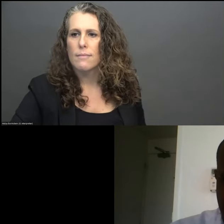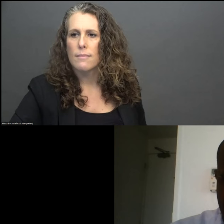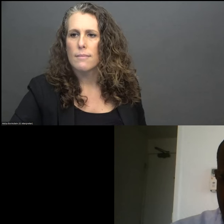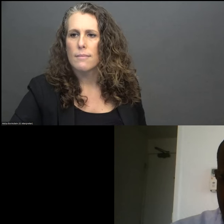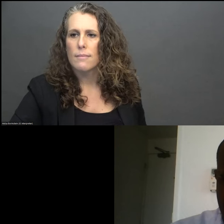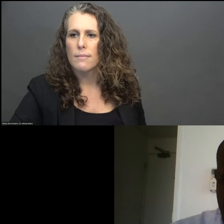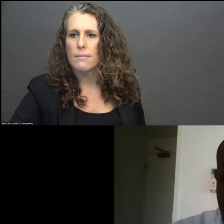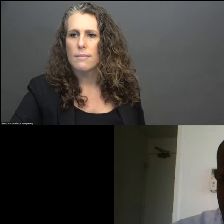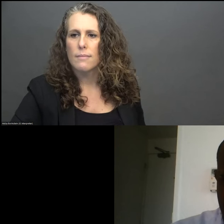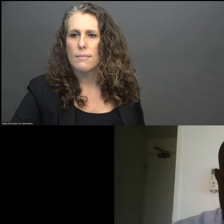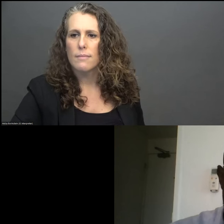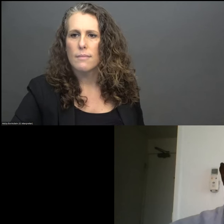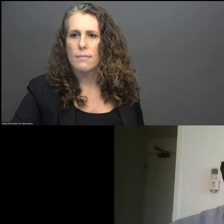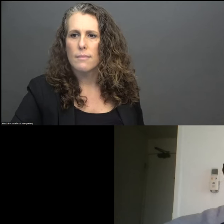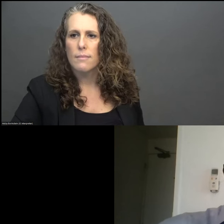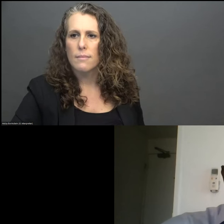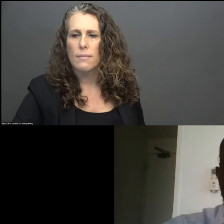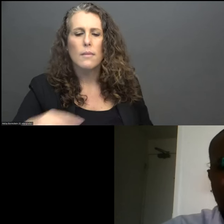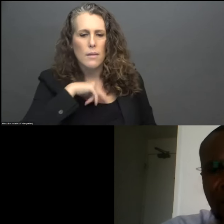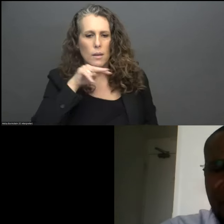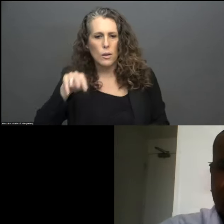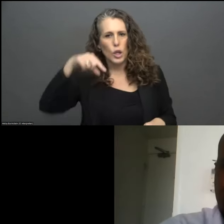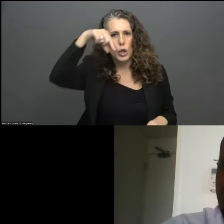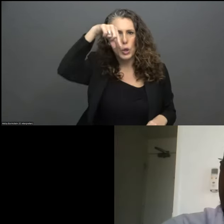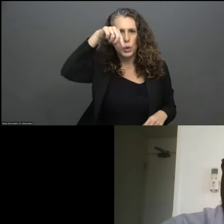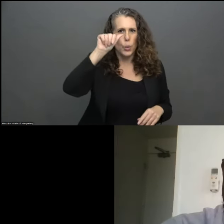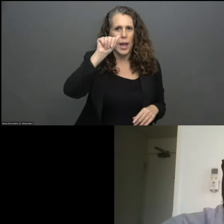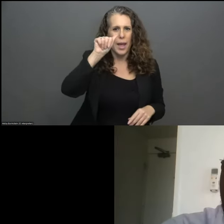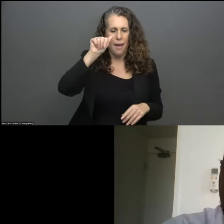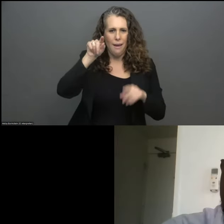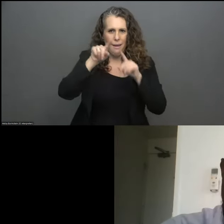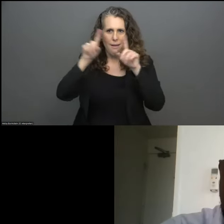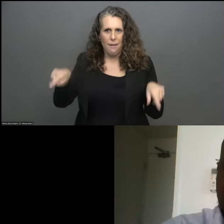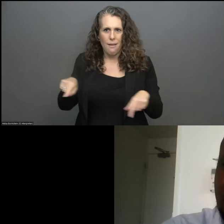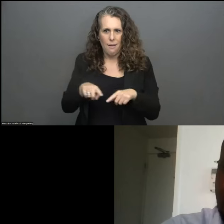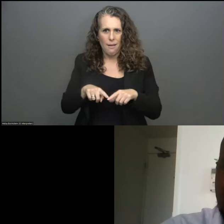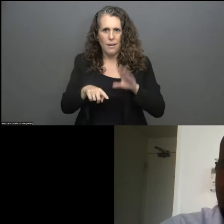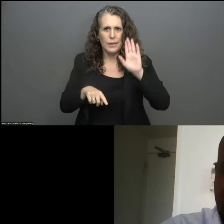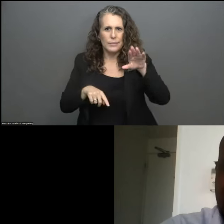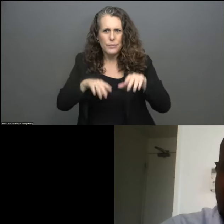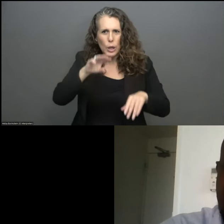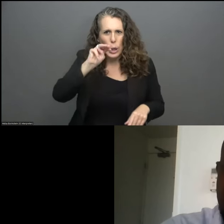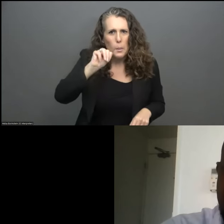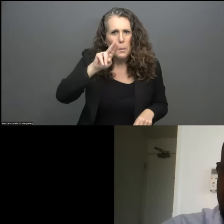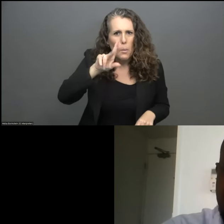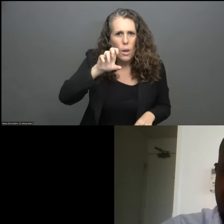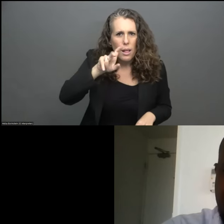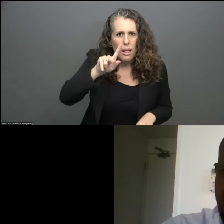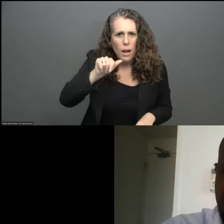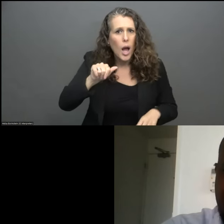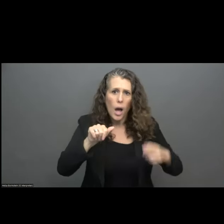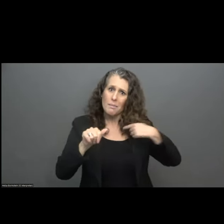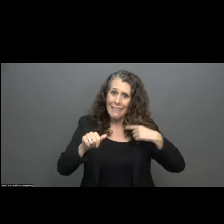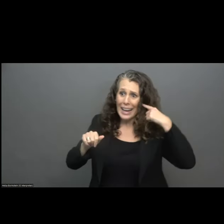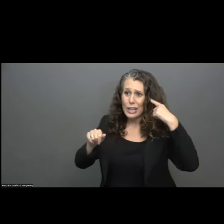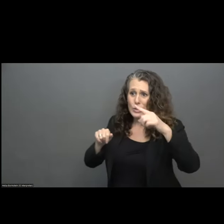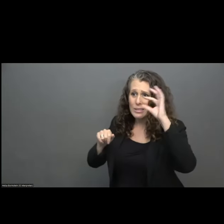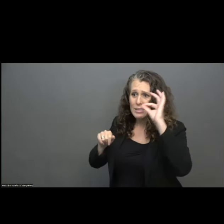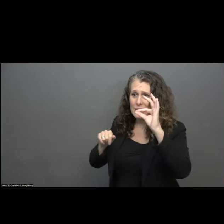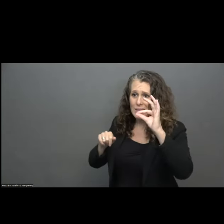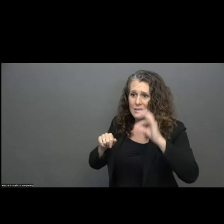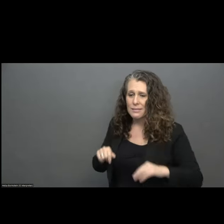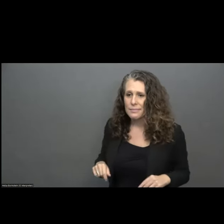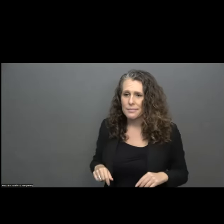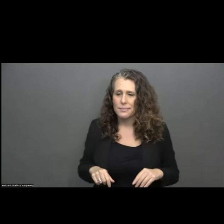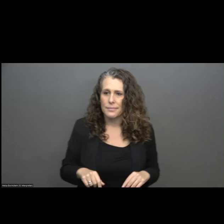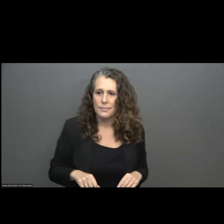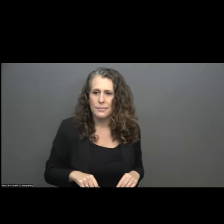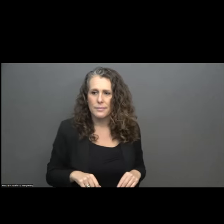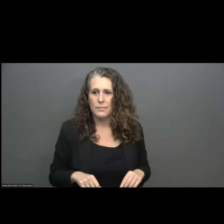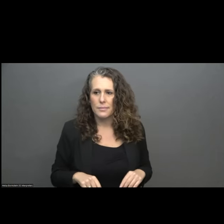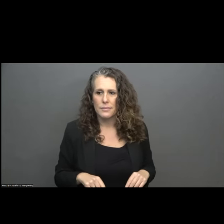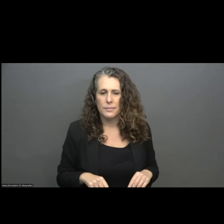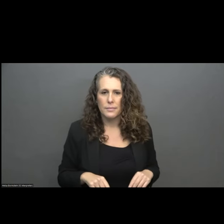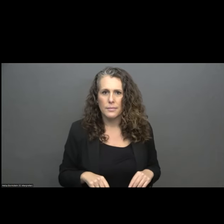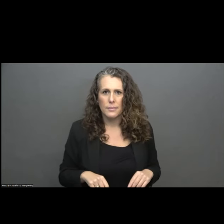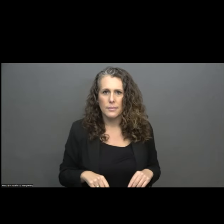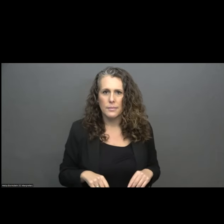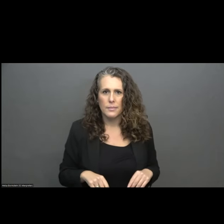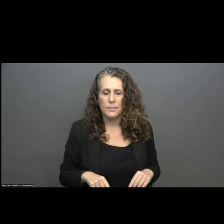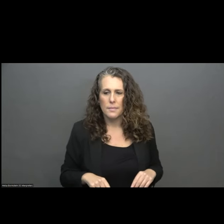10:28:55 Yes, I can hear you. 10:28:57 Yes, that comes up on the minute